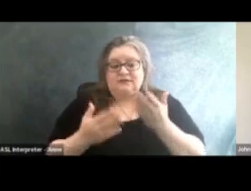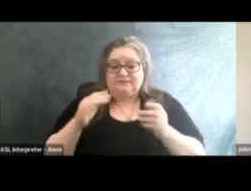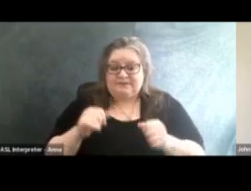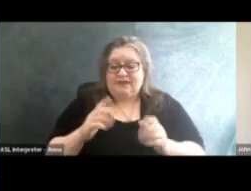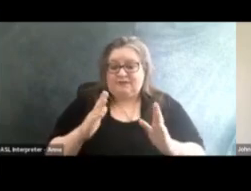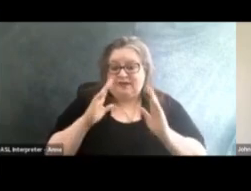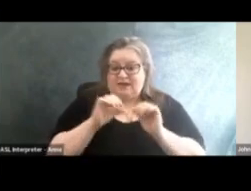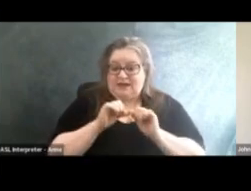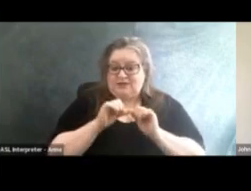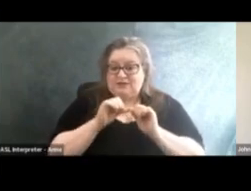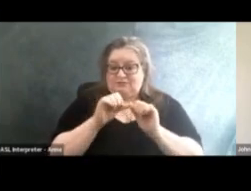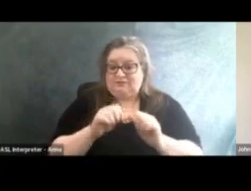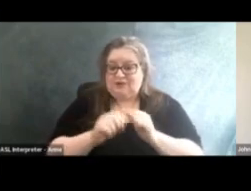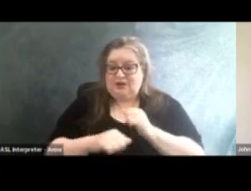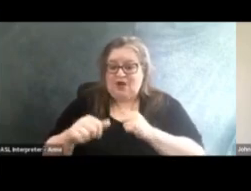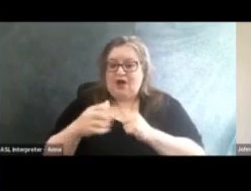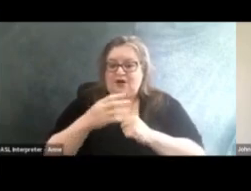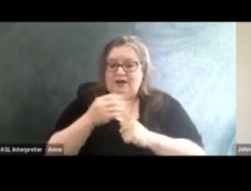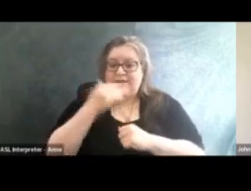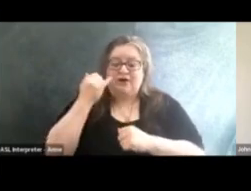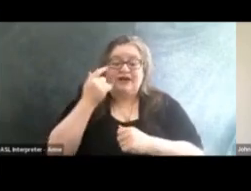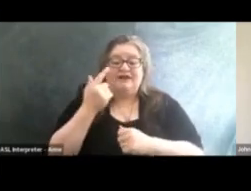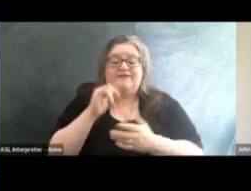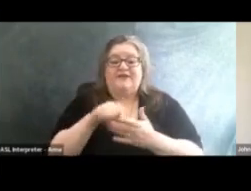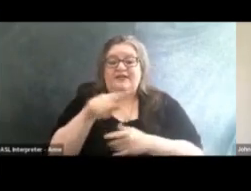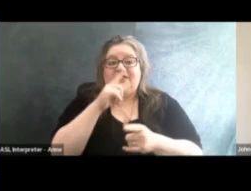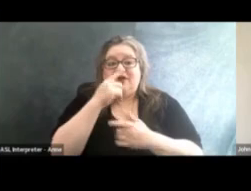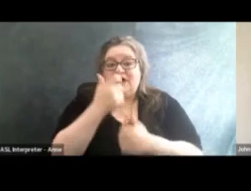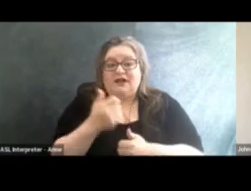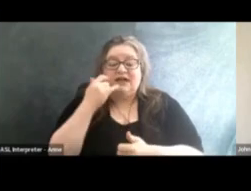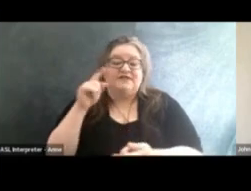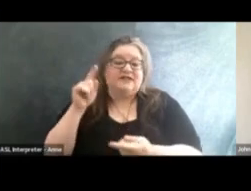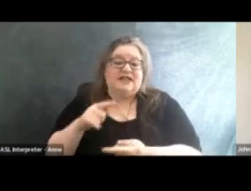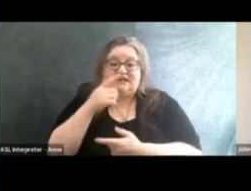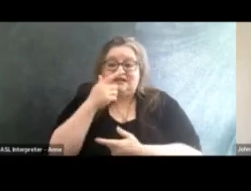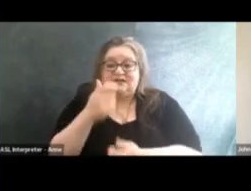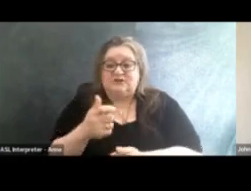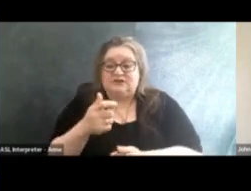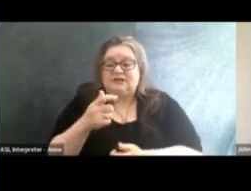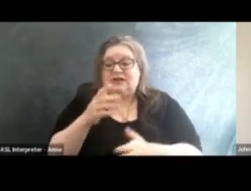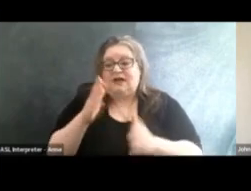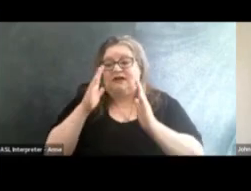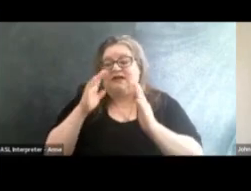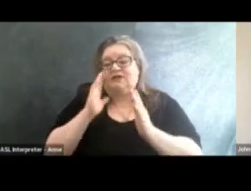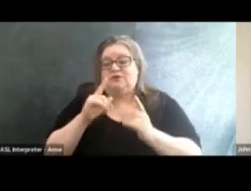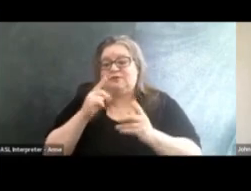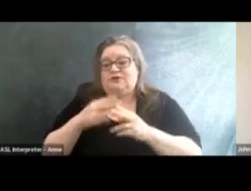longer and better to something that is of interest, and if something that's of less interest, the attention span will be shorter for somebody who